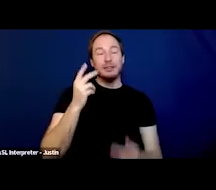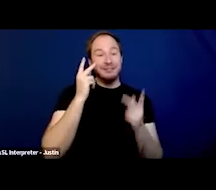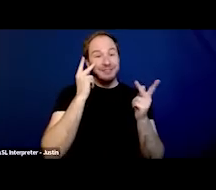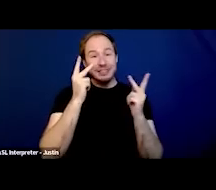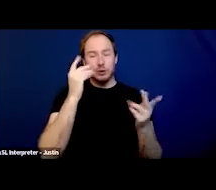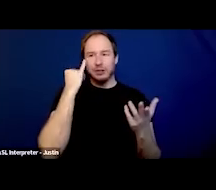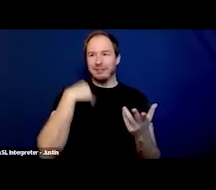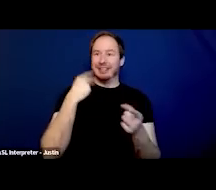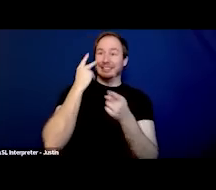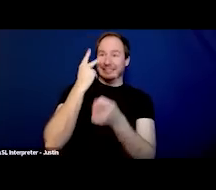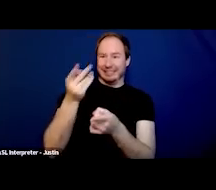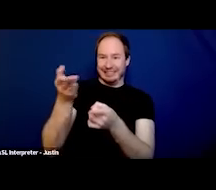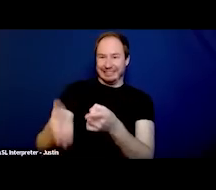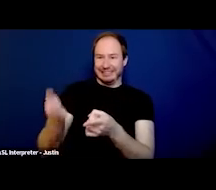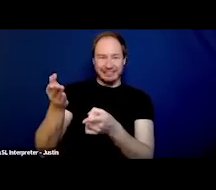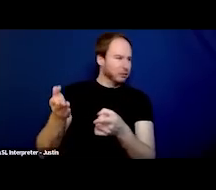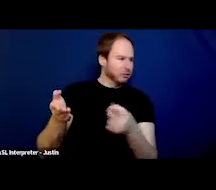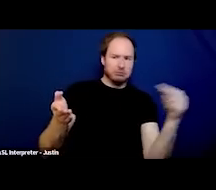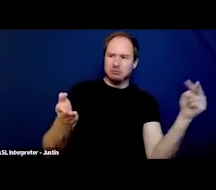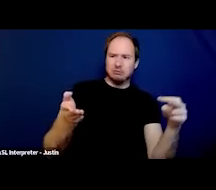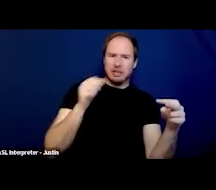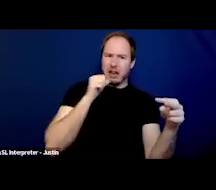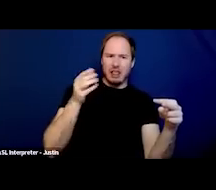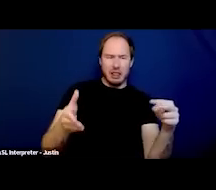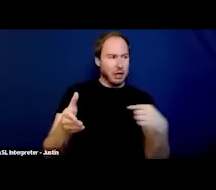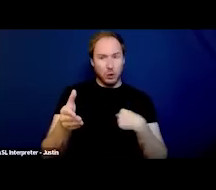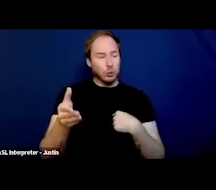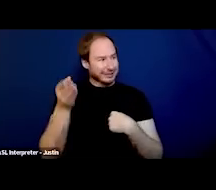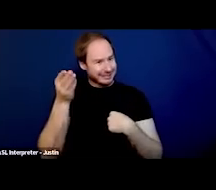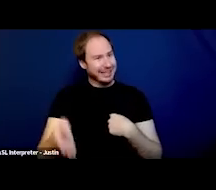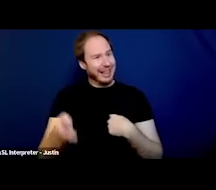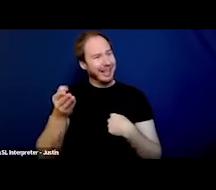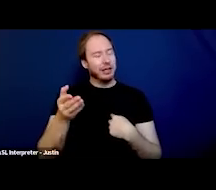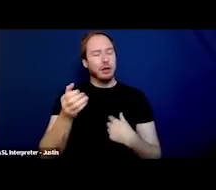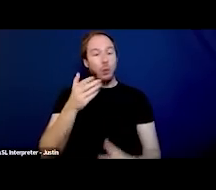something that other people don't see or that isn't there. An olfactory hallucination might include